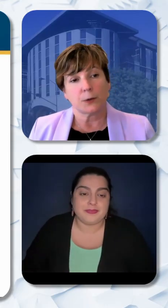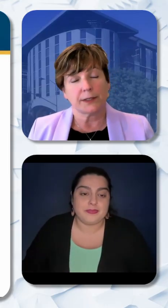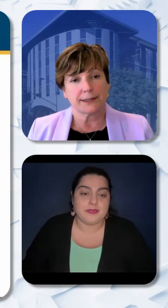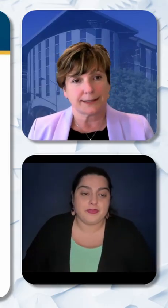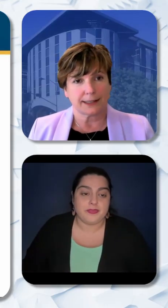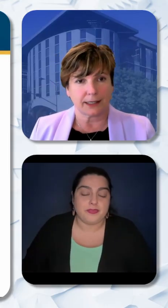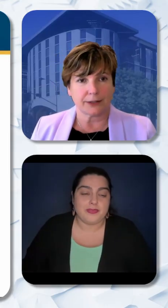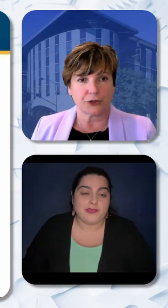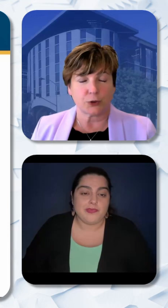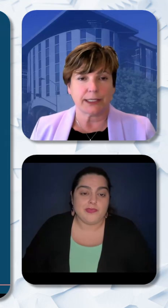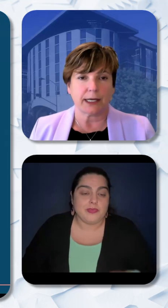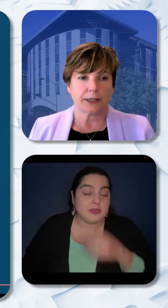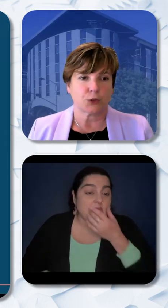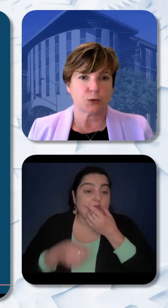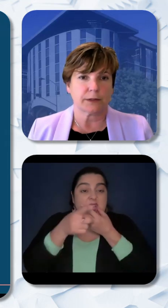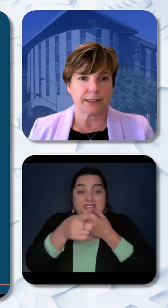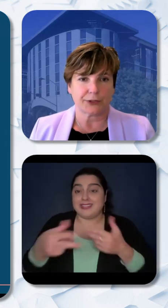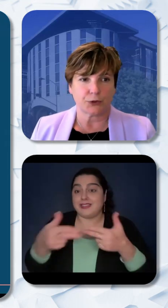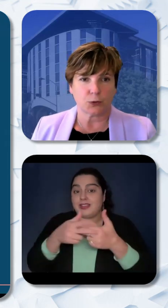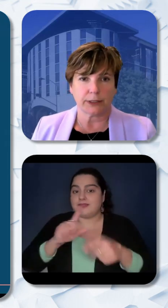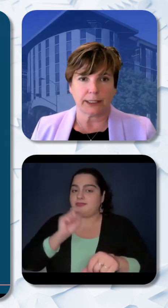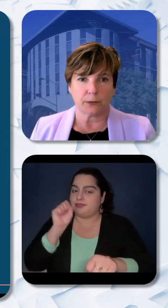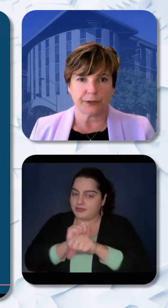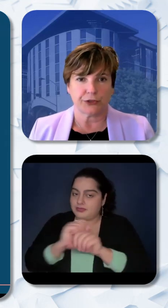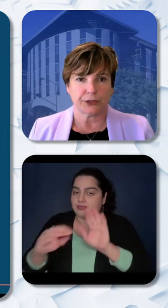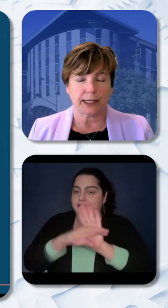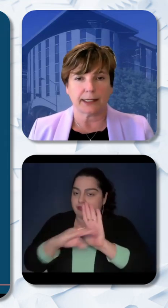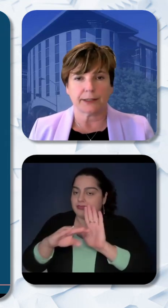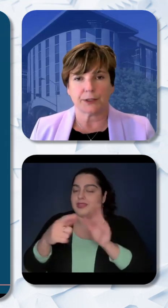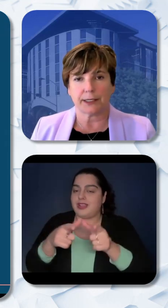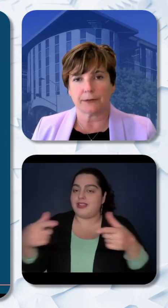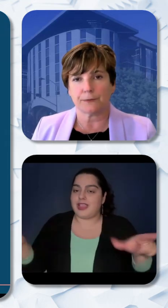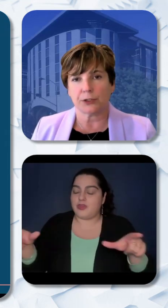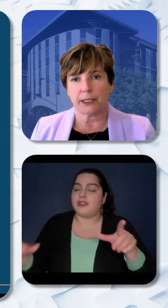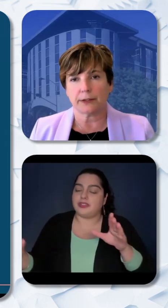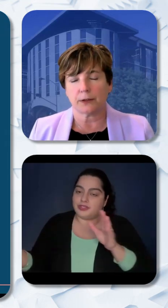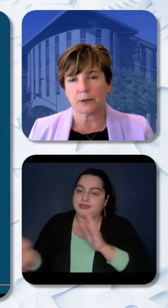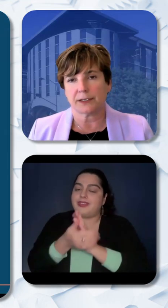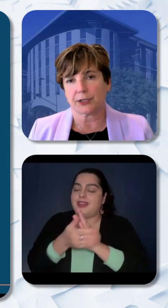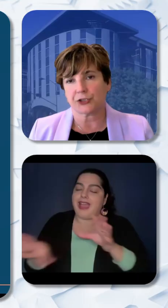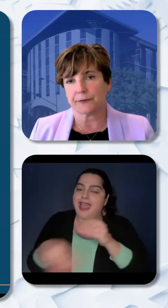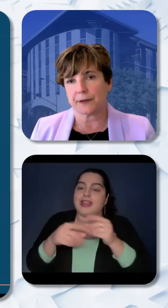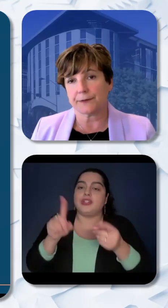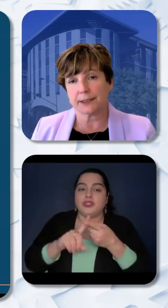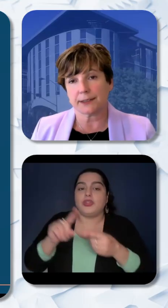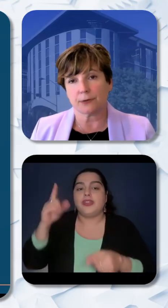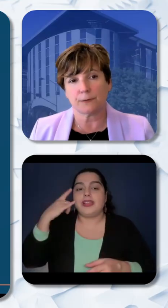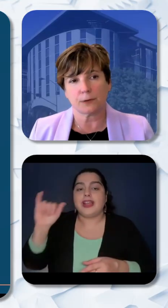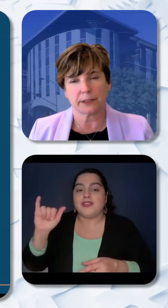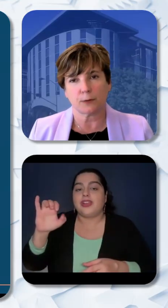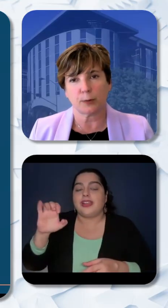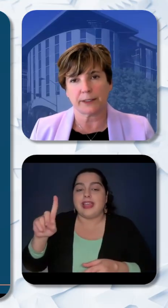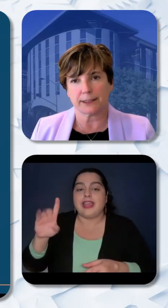So this slide shows the actual statutory language added to the California Ed Code section 56040.6,